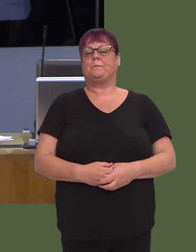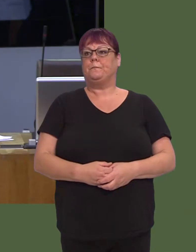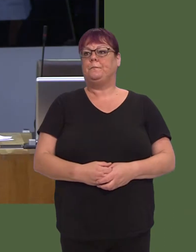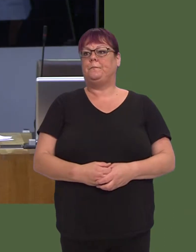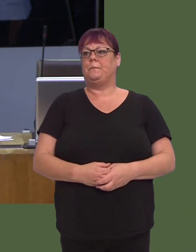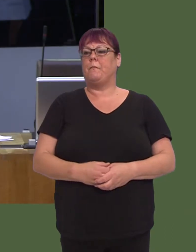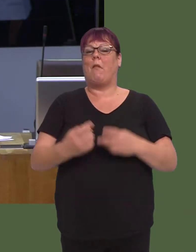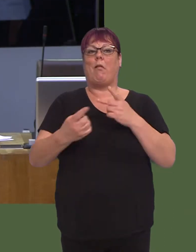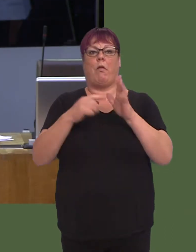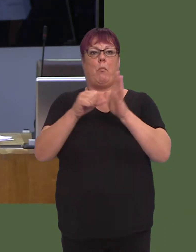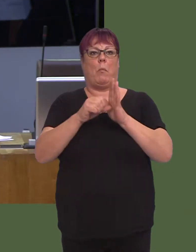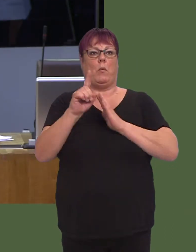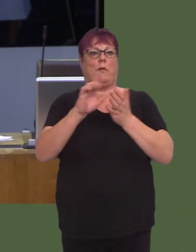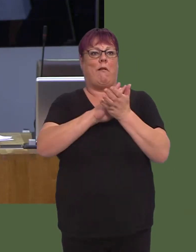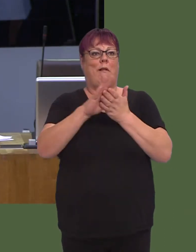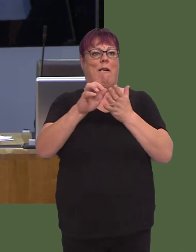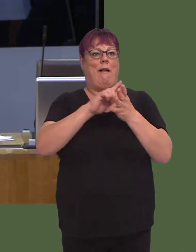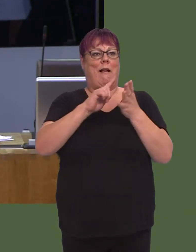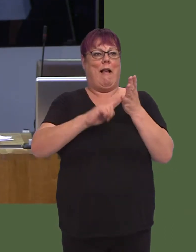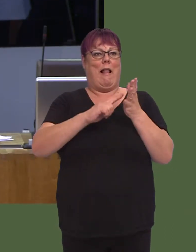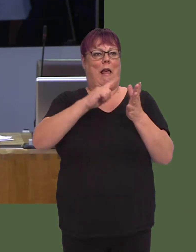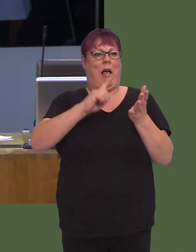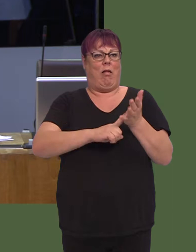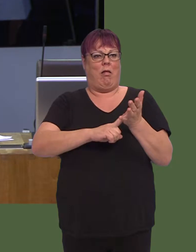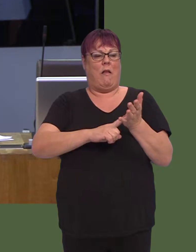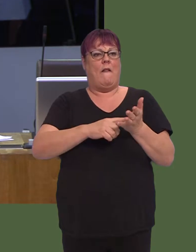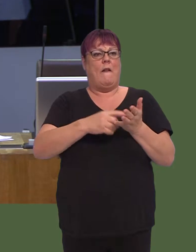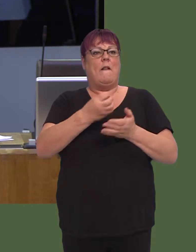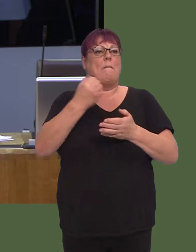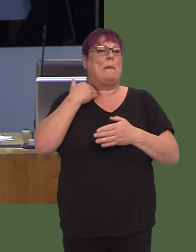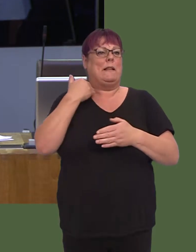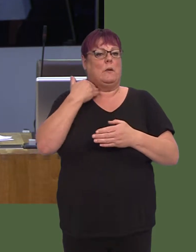Now, another related issue is the one of halal meat entering the mainstream food chain.